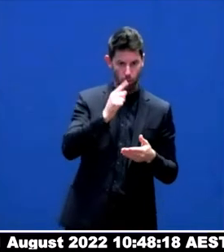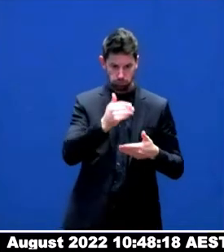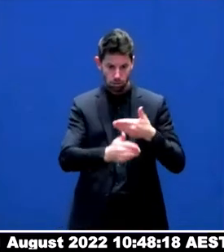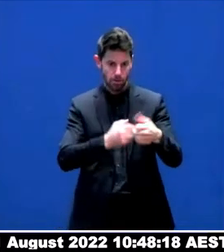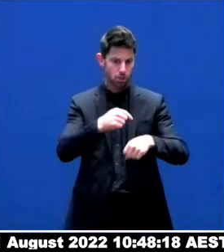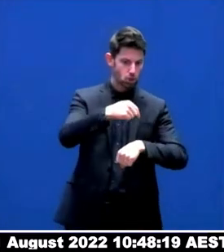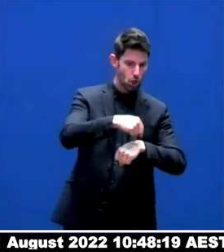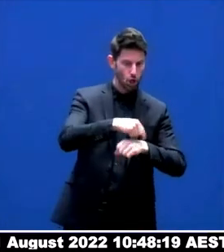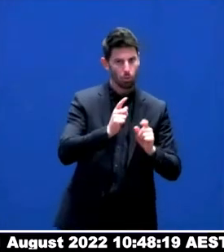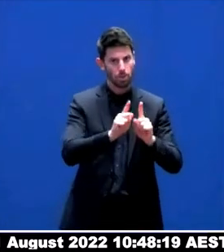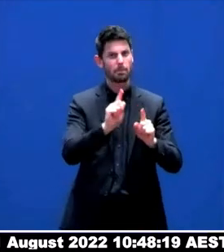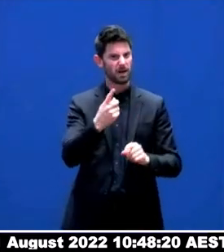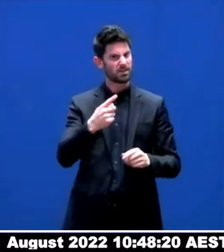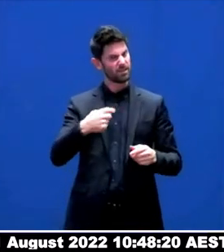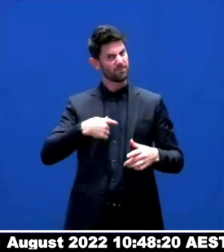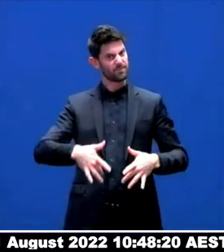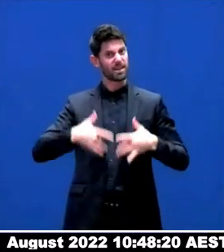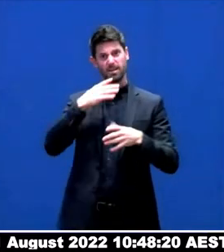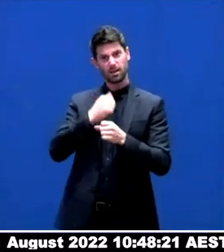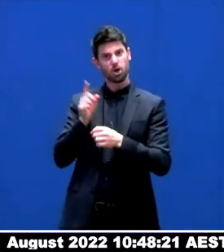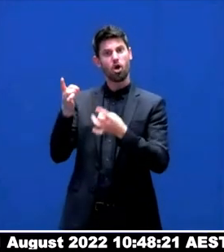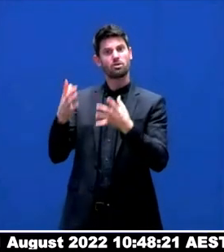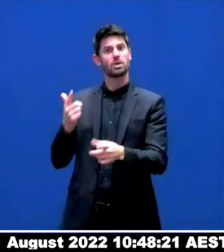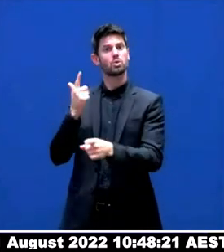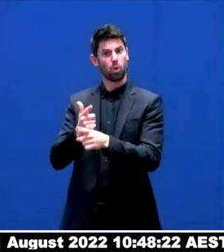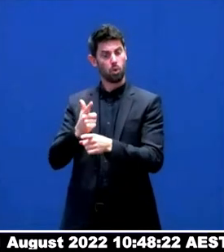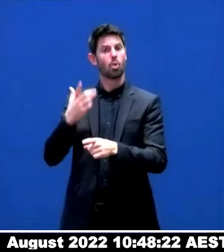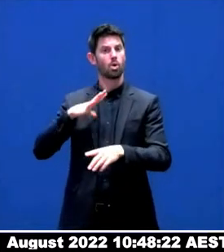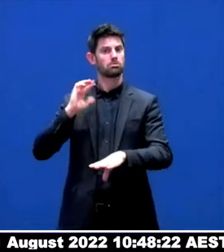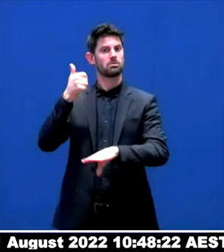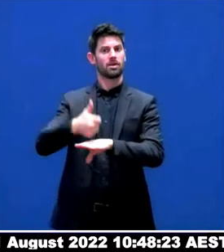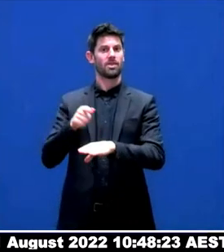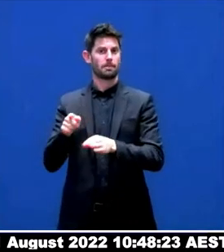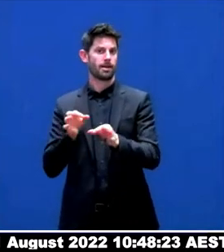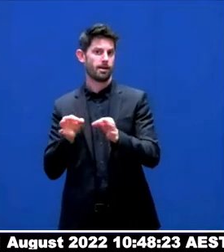election commitment for people to get a sense it will be a quite - I don't want to